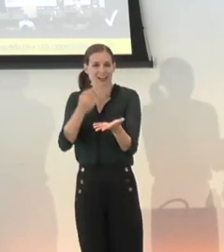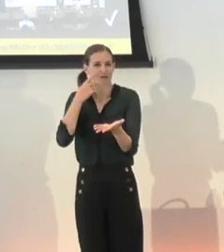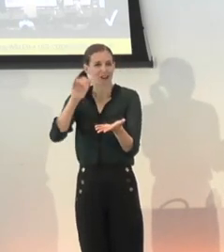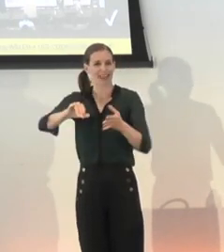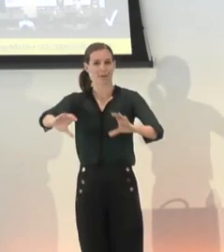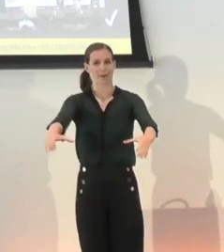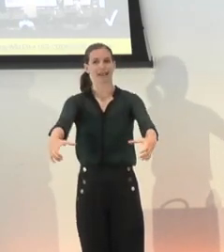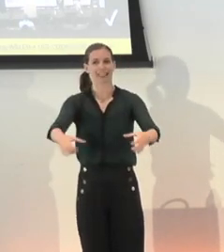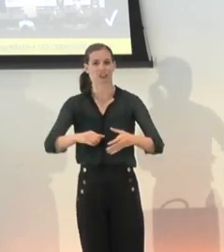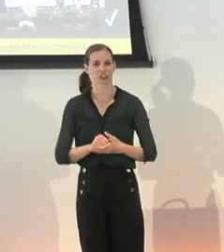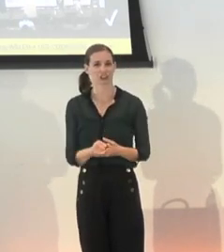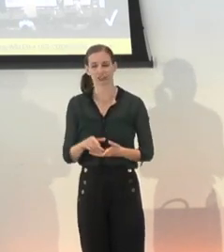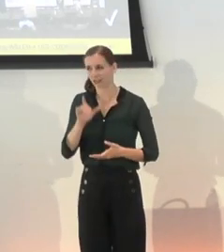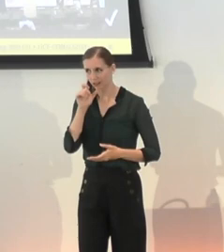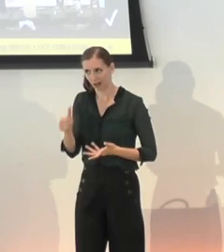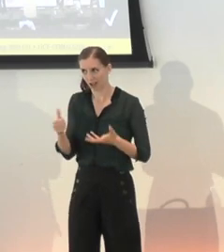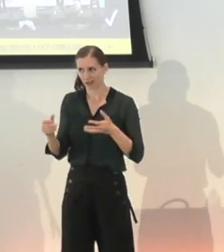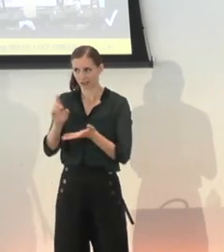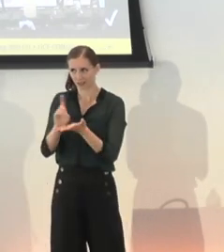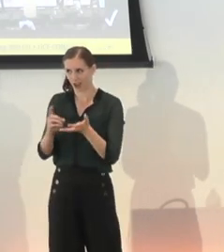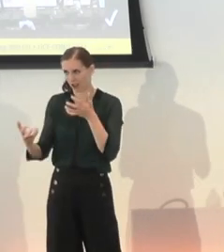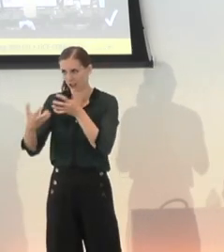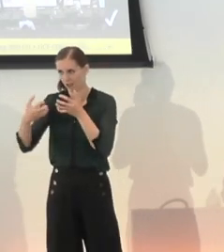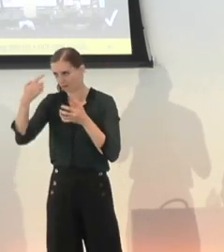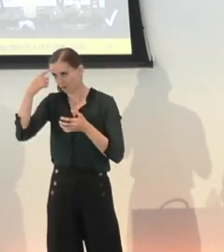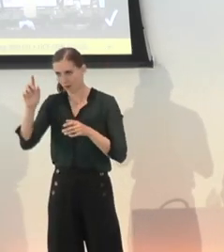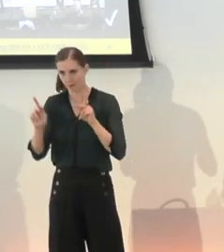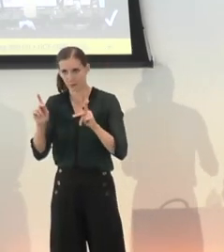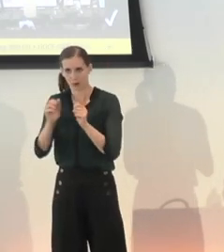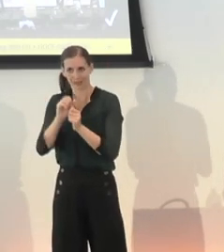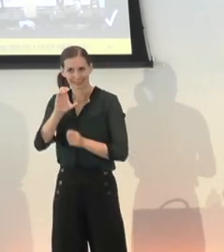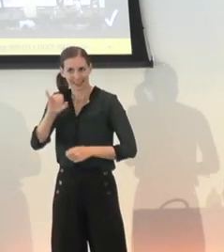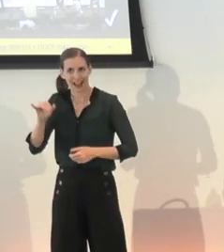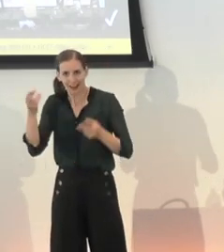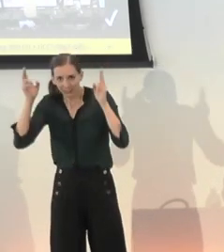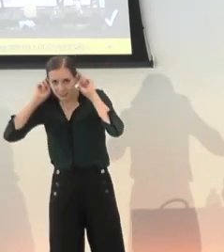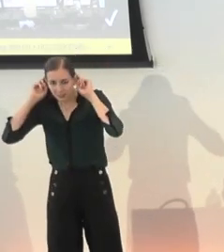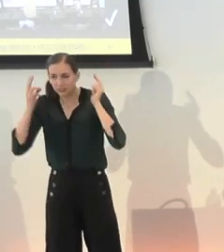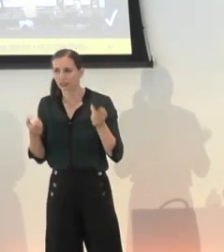people who have cochlear implants. They also don't work for averaged sized women, they are